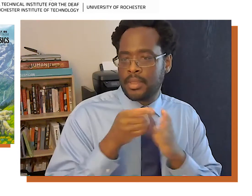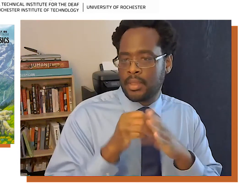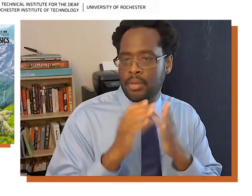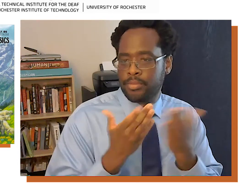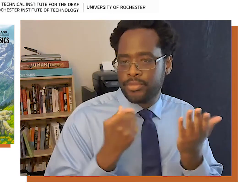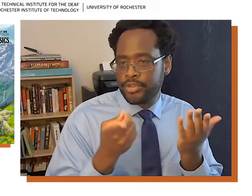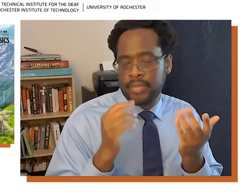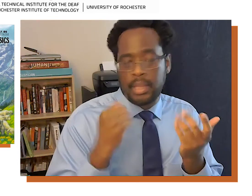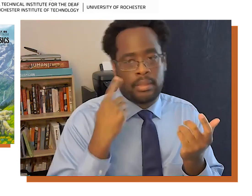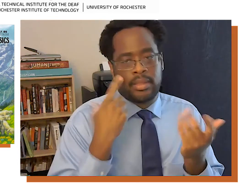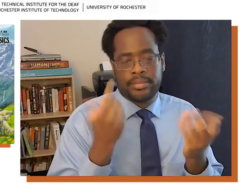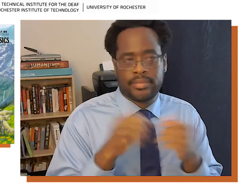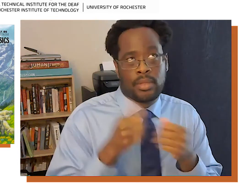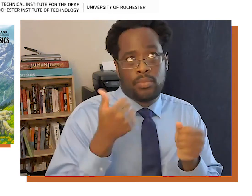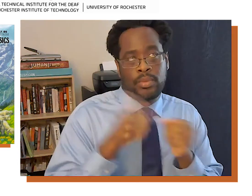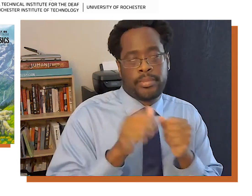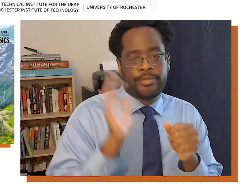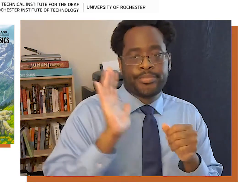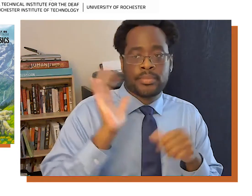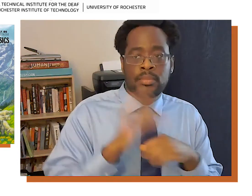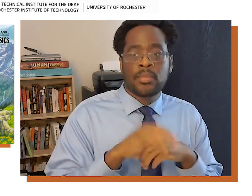and I remember this book didn't have pictures.